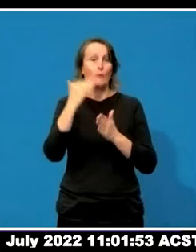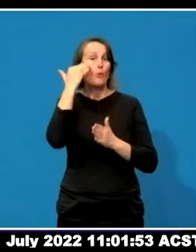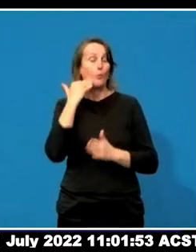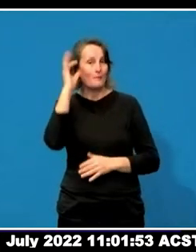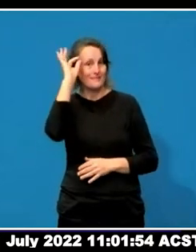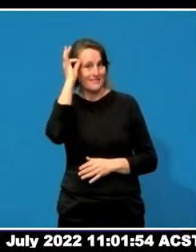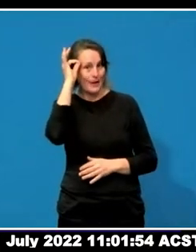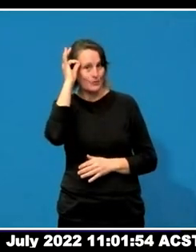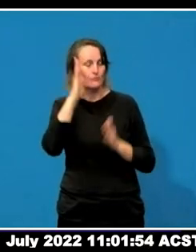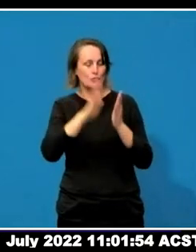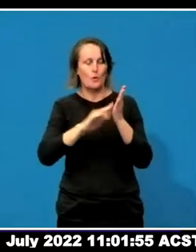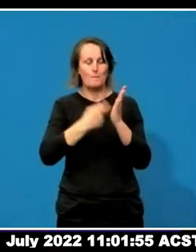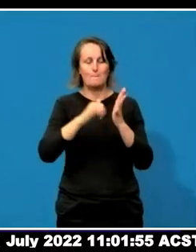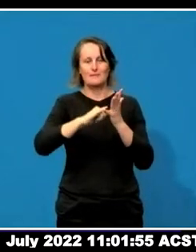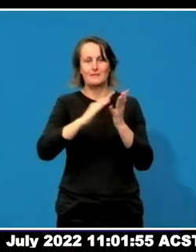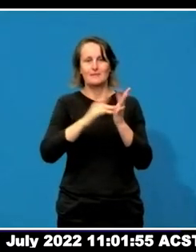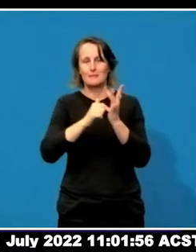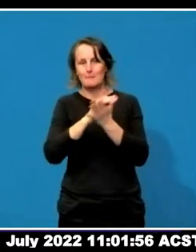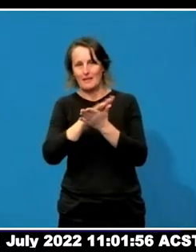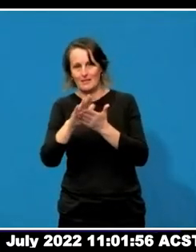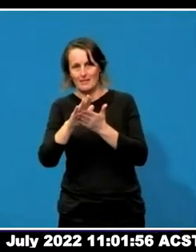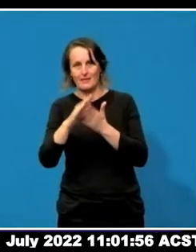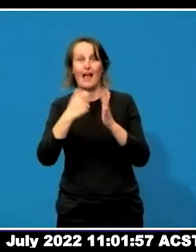Smith - and Kim McRae from the NPY Women's Council.